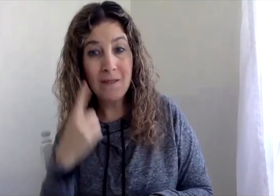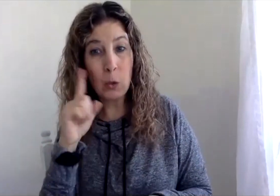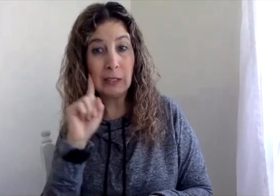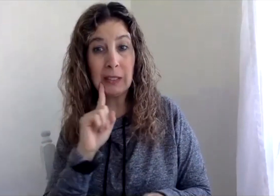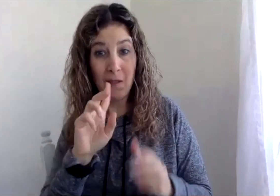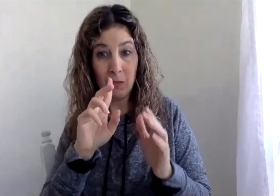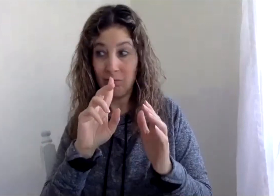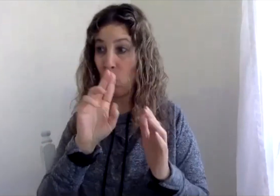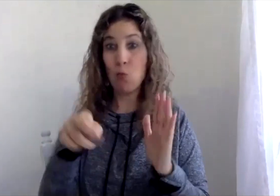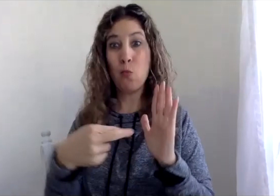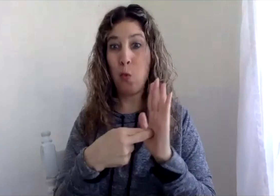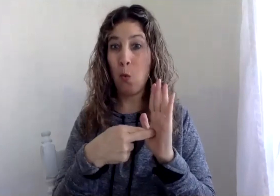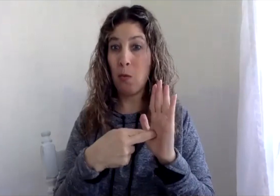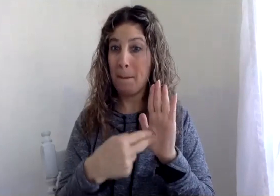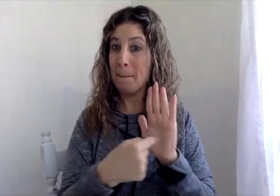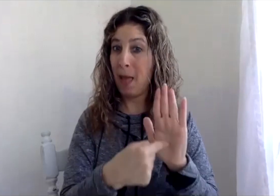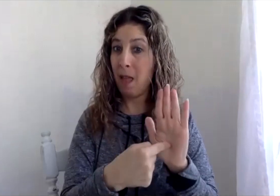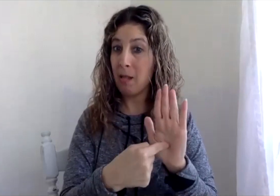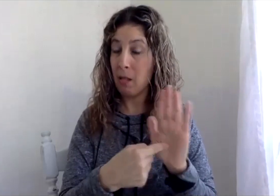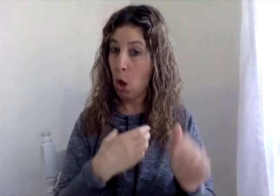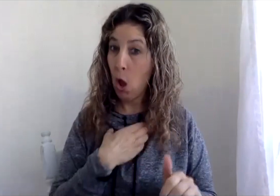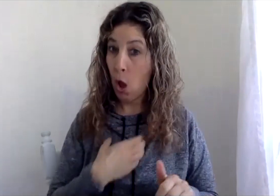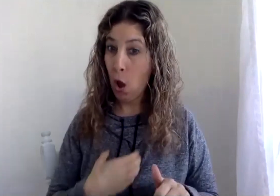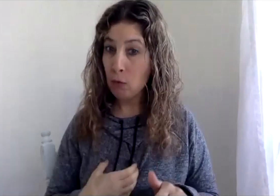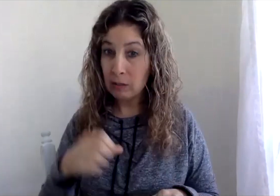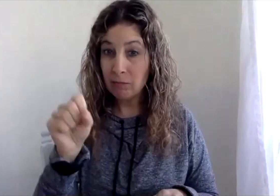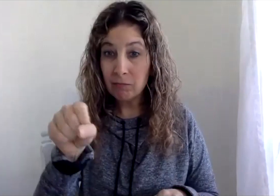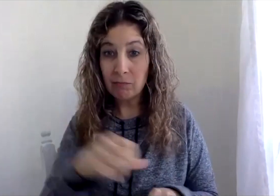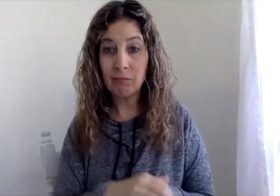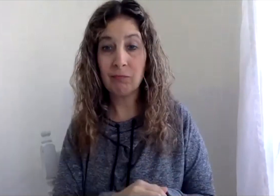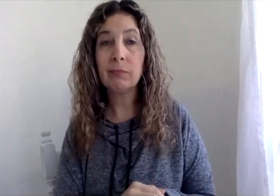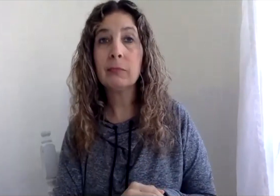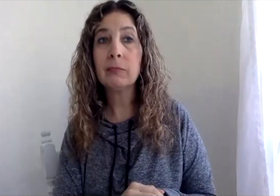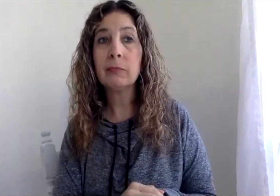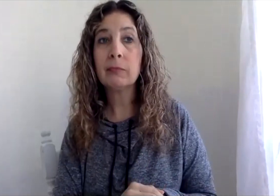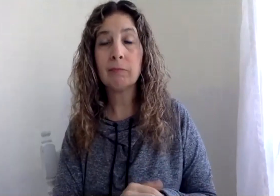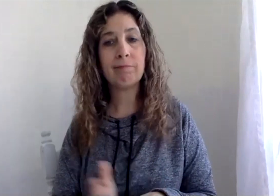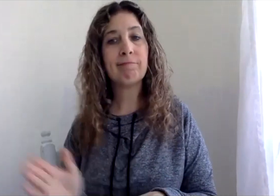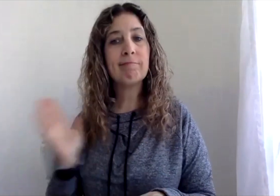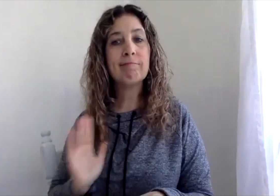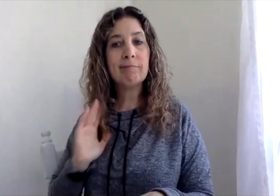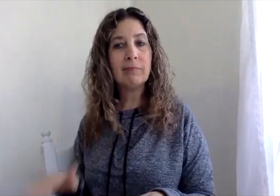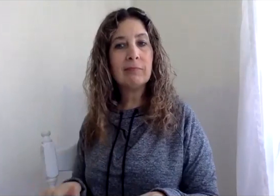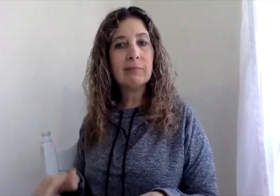to role models that are former are alumni of the school and say gee I can do that too.